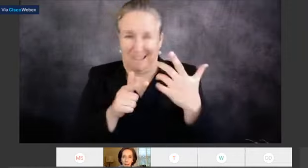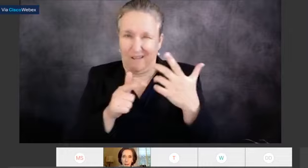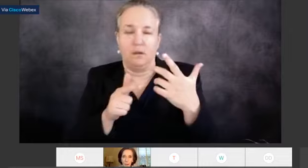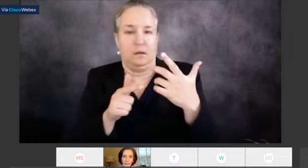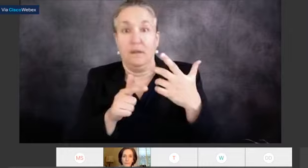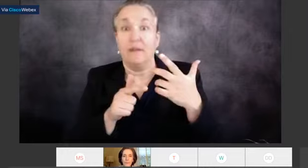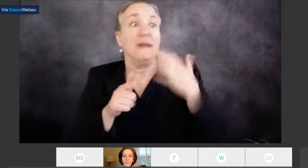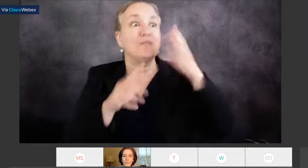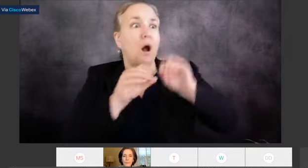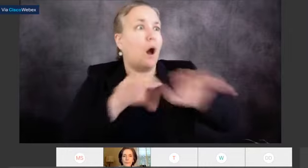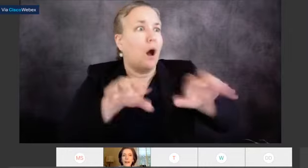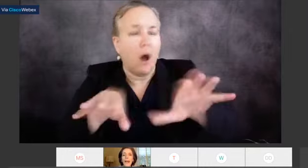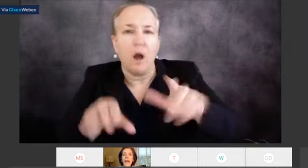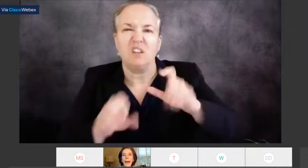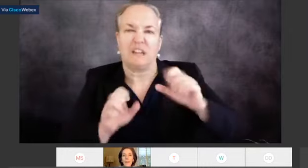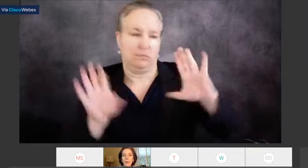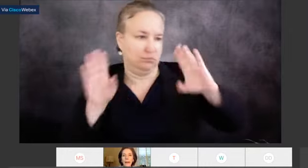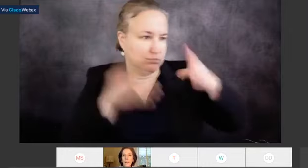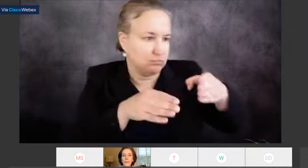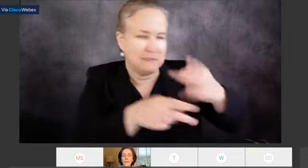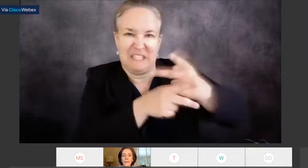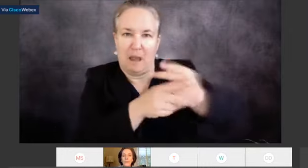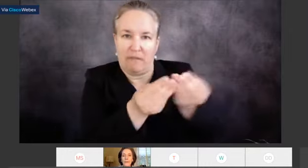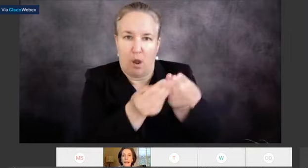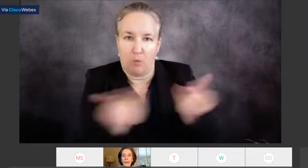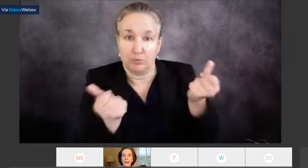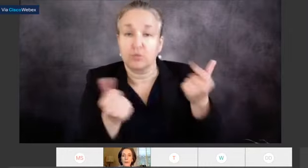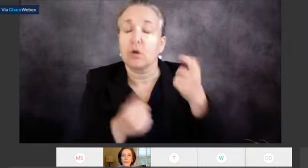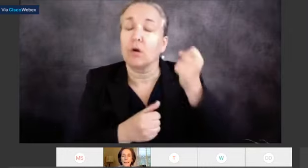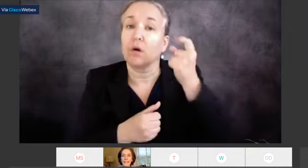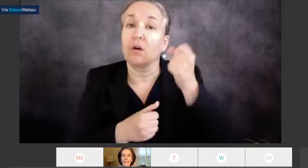outbreaks as a reminder the six county covid19